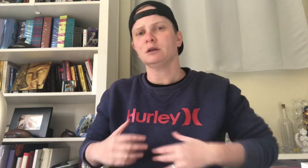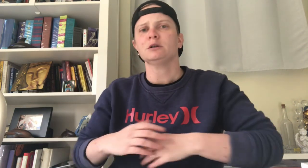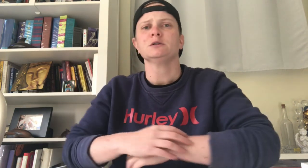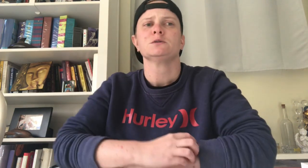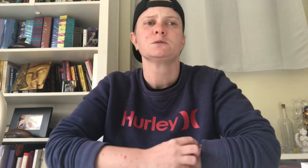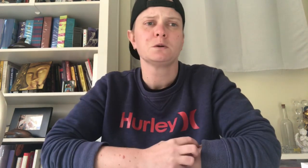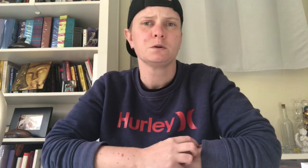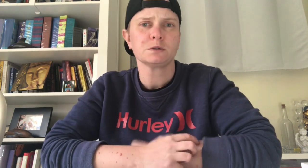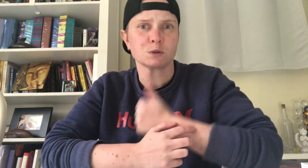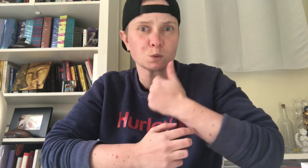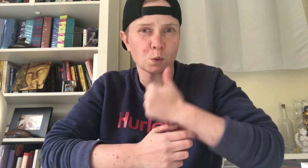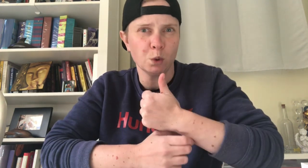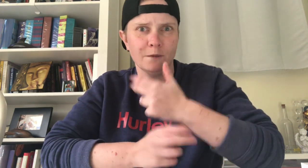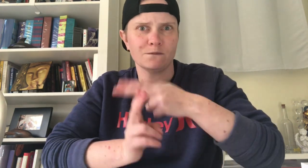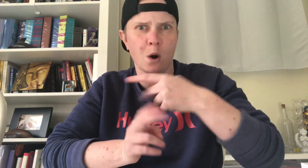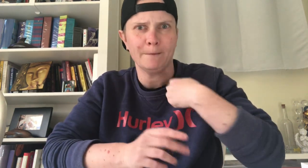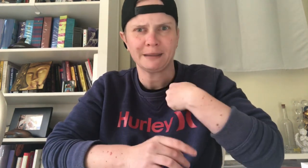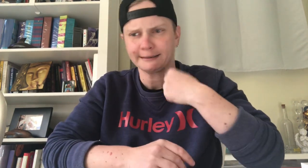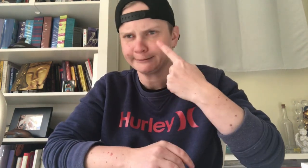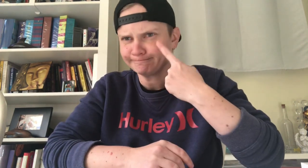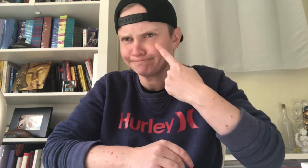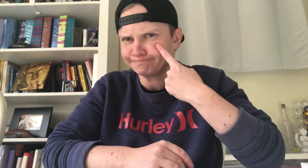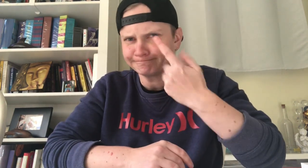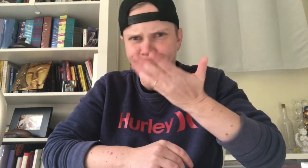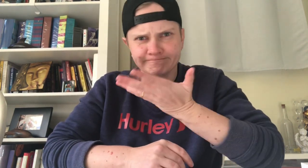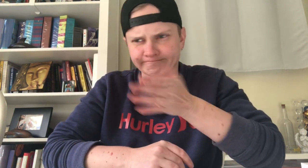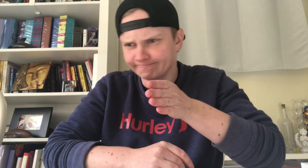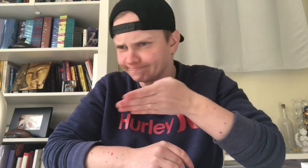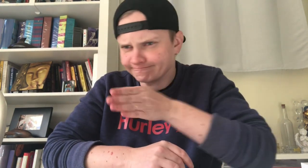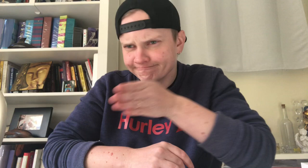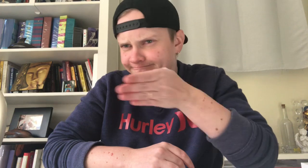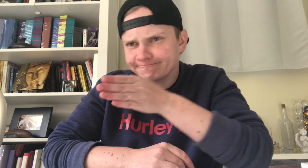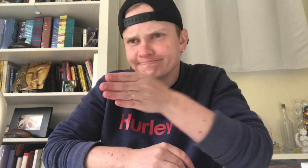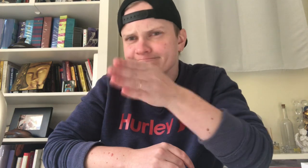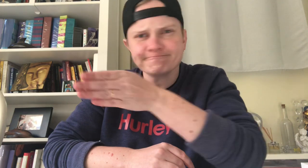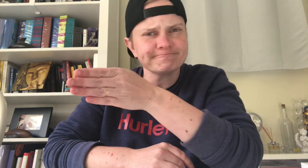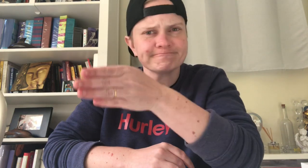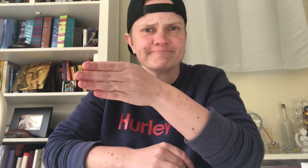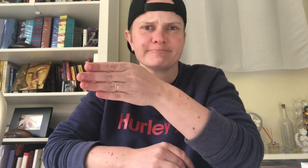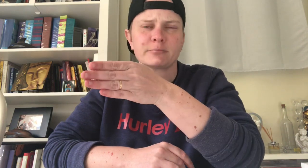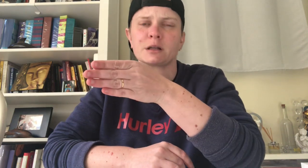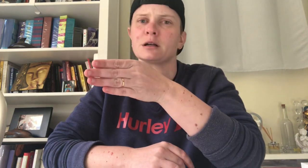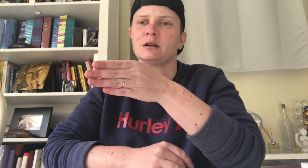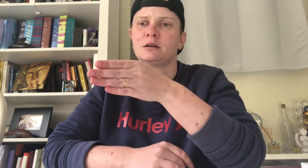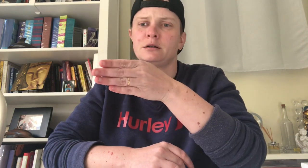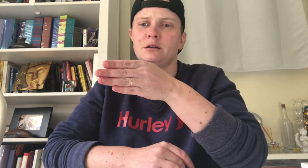This is good for me to find my way through with the testosterone shots and see which one is good for me